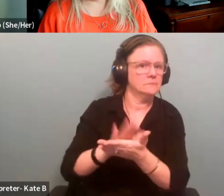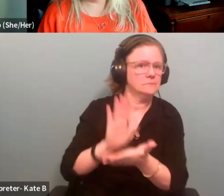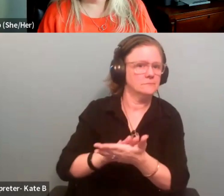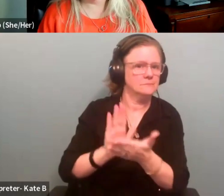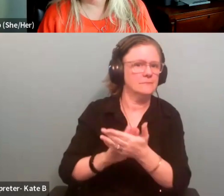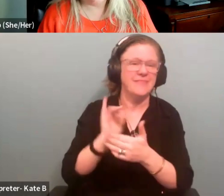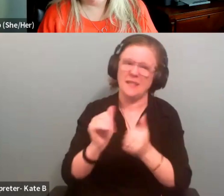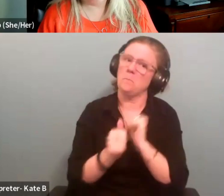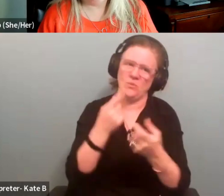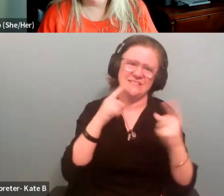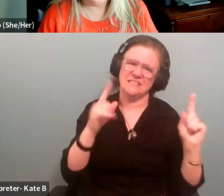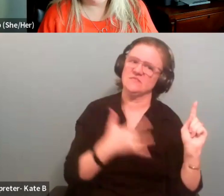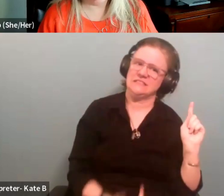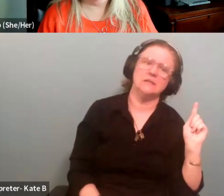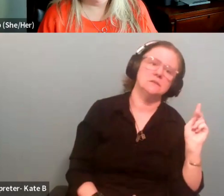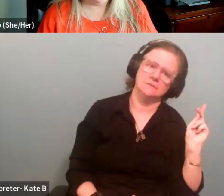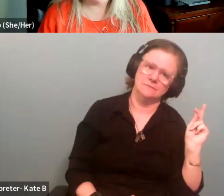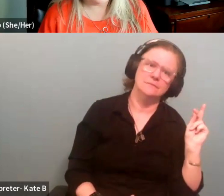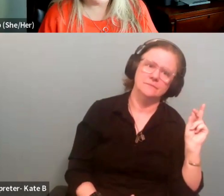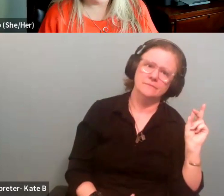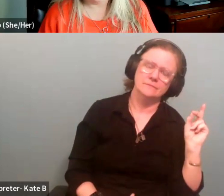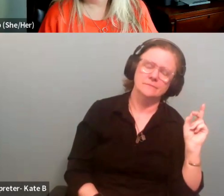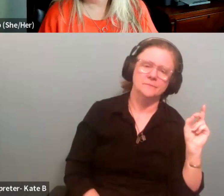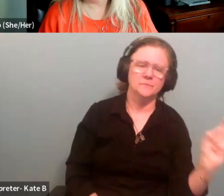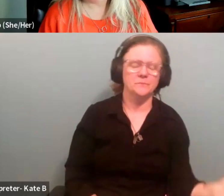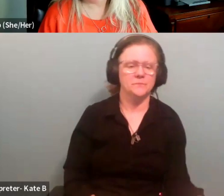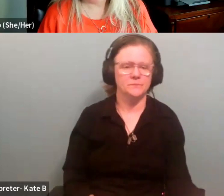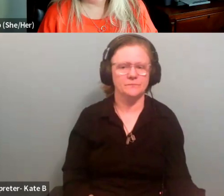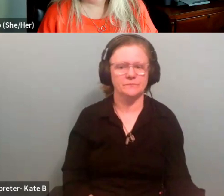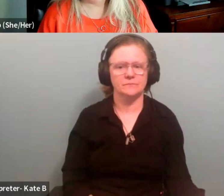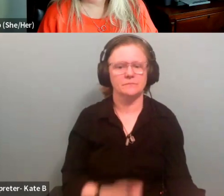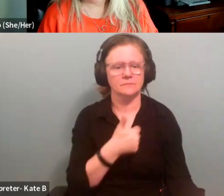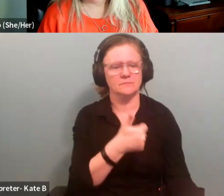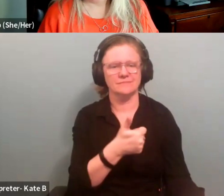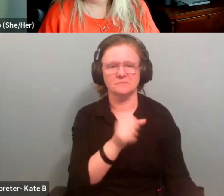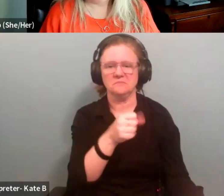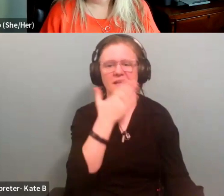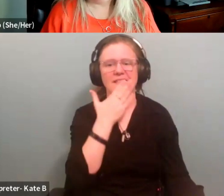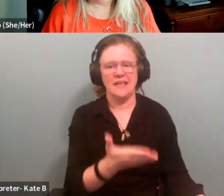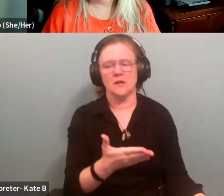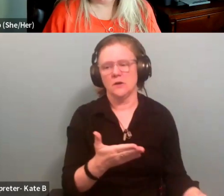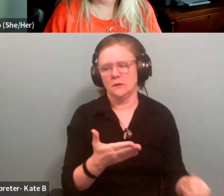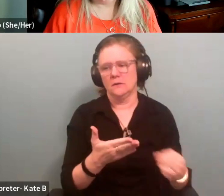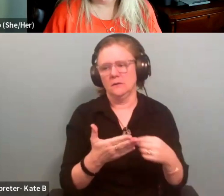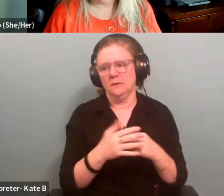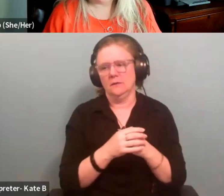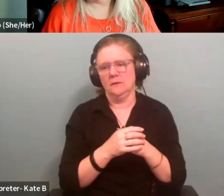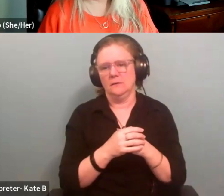successful in, in this work. Bevin Croft: Fabulous. Yeah, thank you. And what you're saying really speaks to the